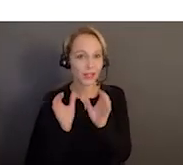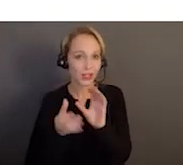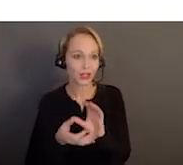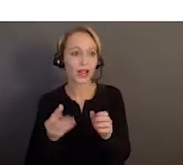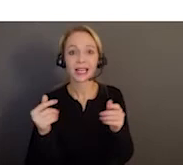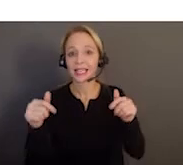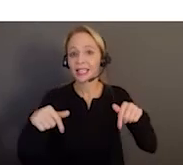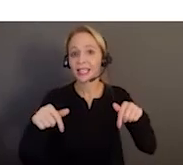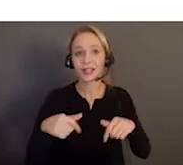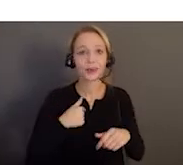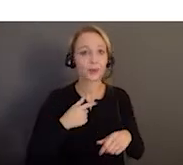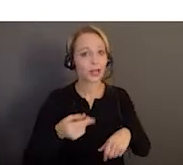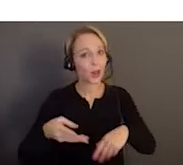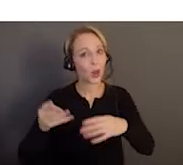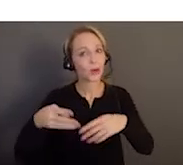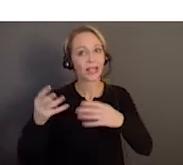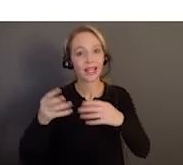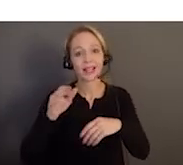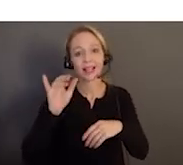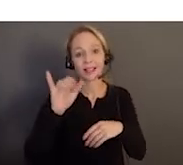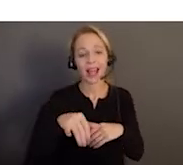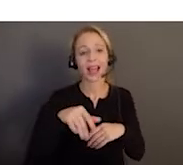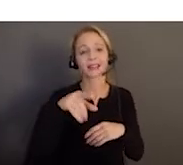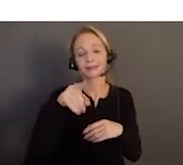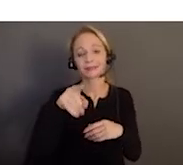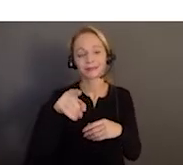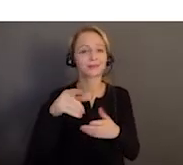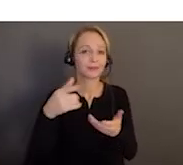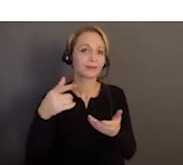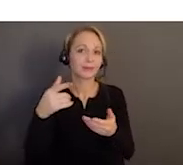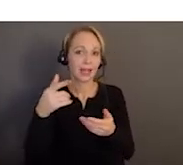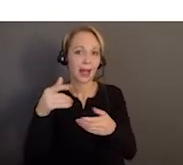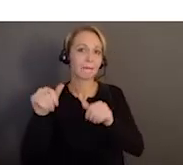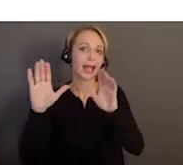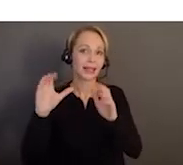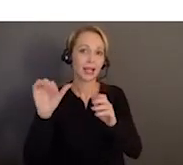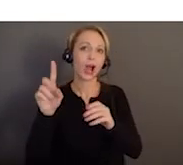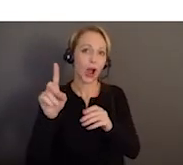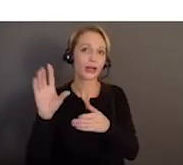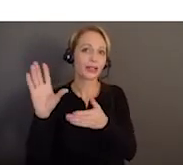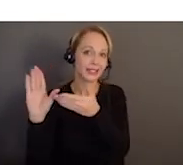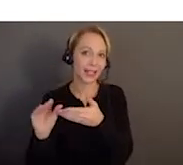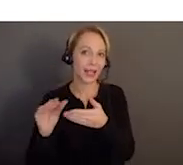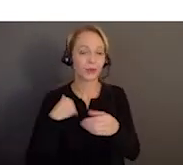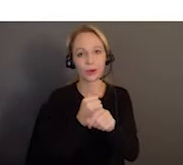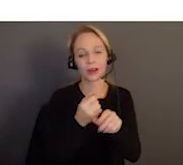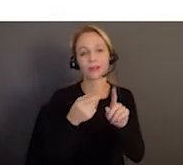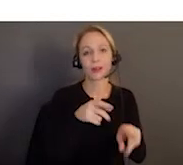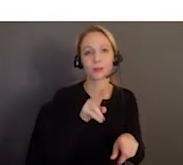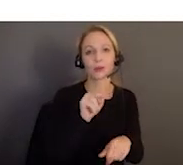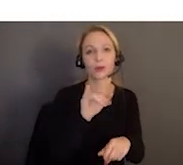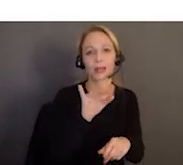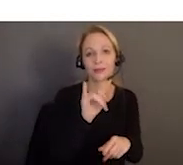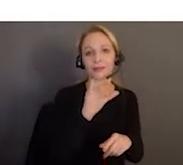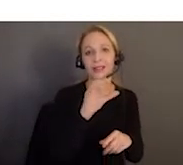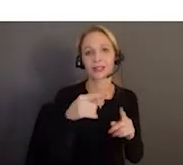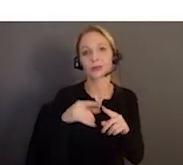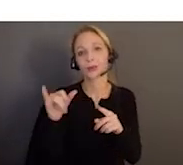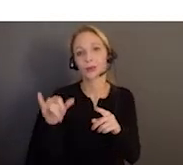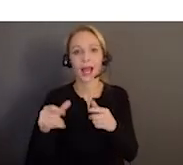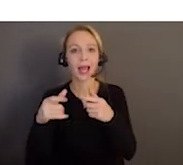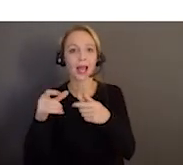HERE WE'RE LOADING THAT HALLOWEEN CARD DISCOUNT.